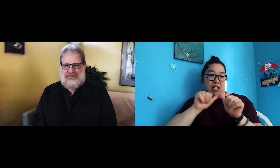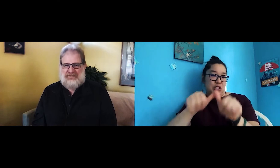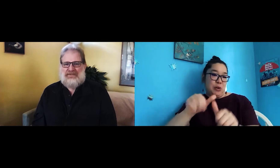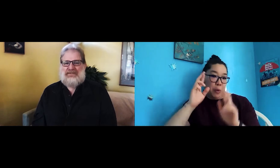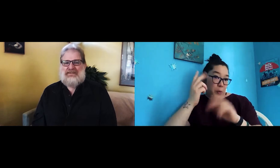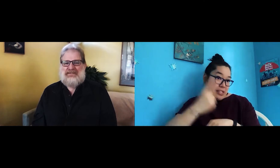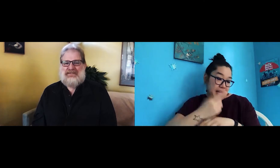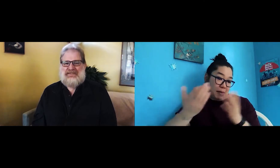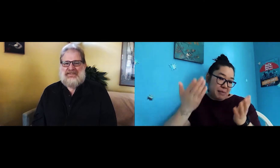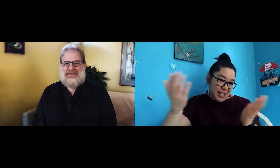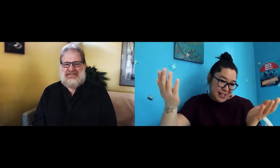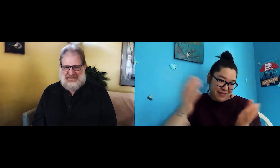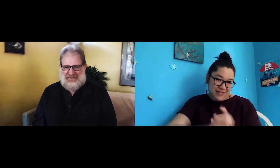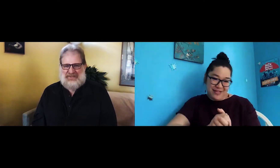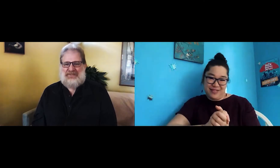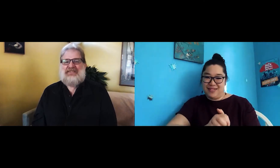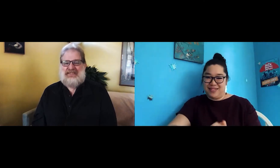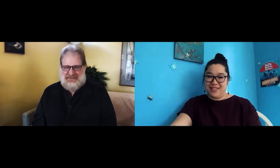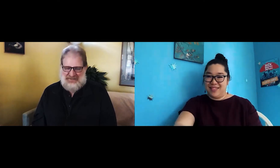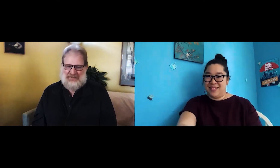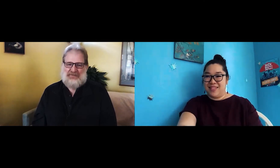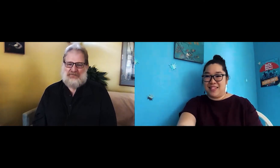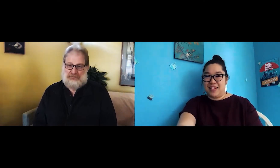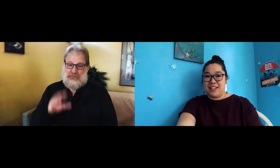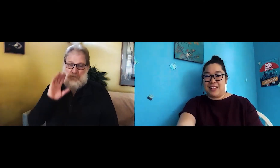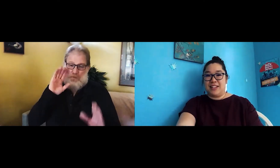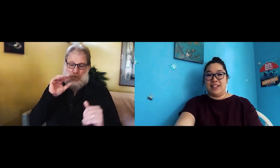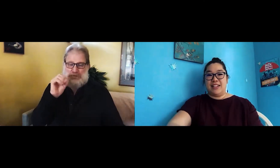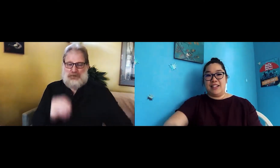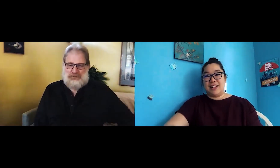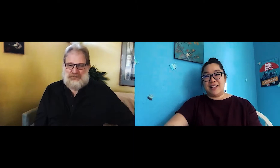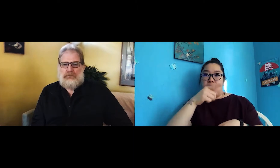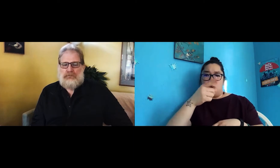neat experience to listen to their stories. I hope that program will reboot someday. Oh, I hope so.